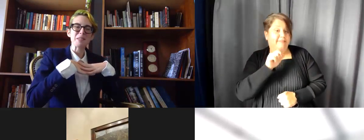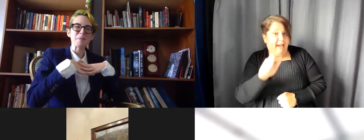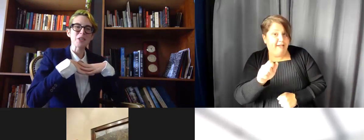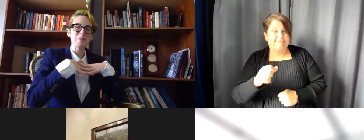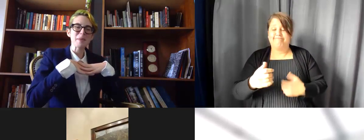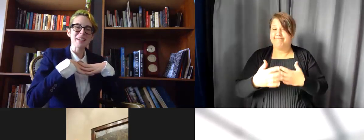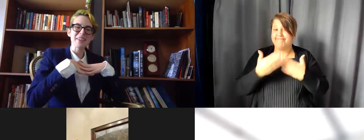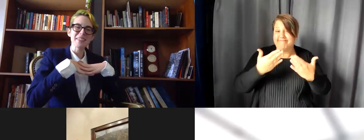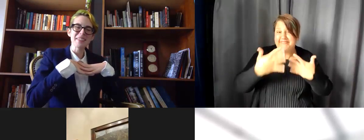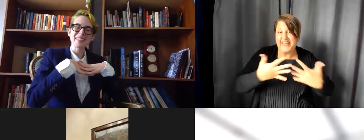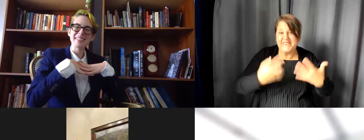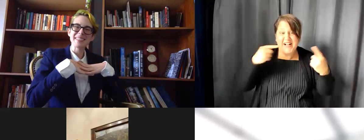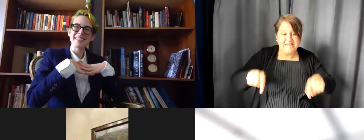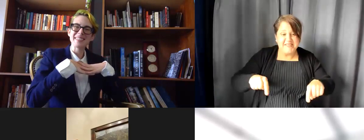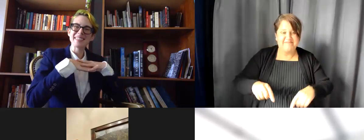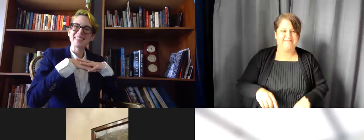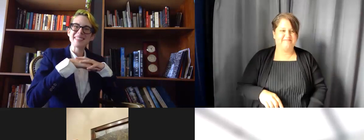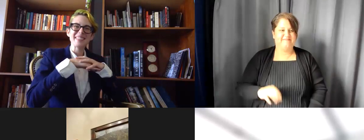Farrah Garland: pleasure to be here. Grace: Yeah.